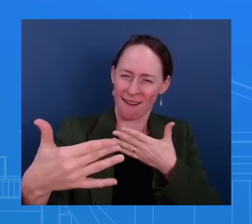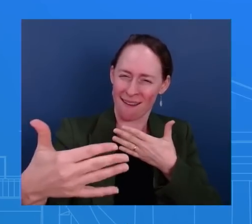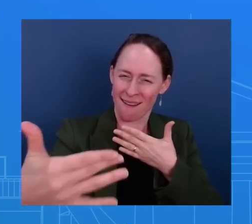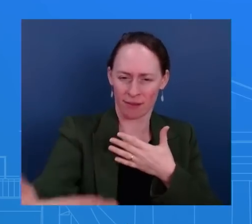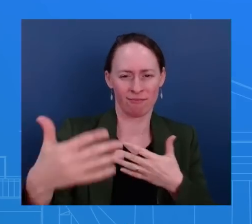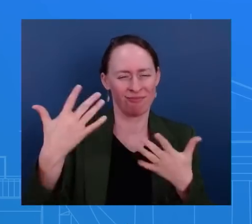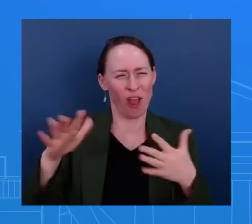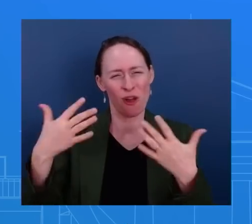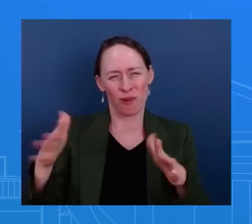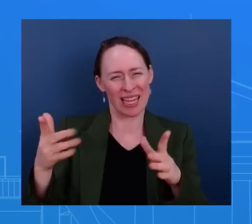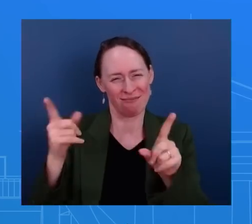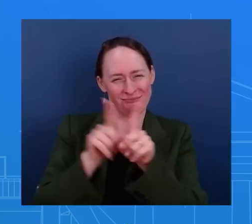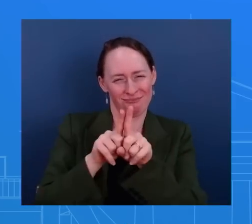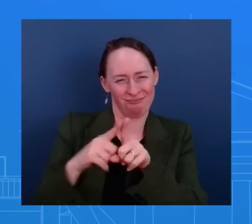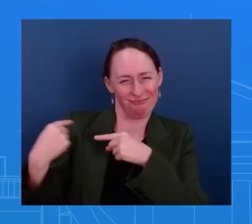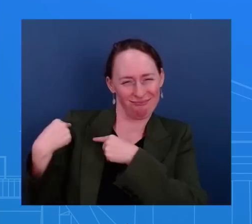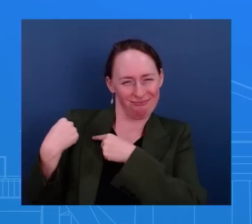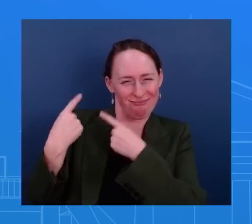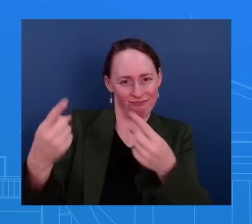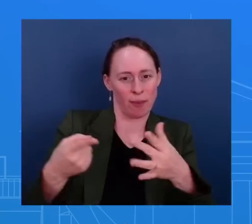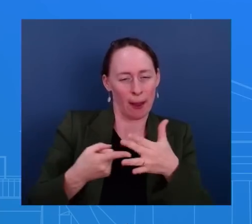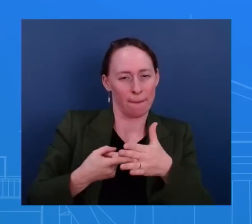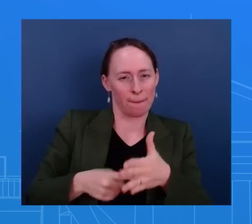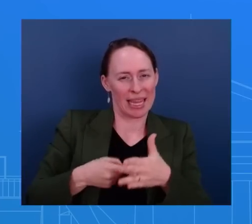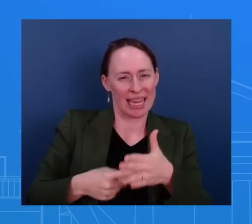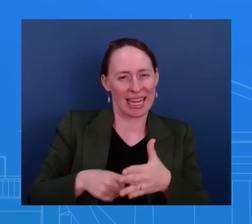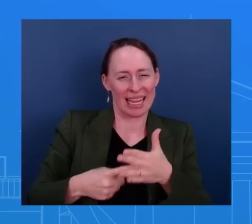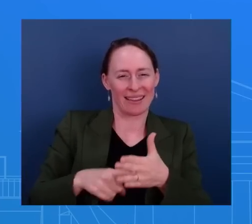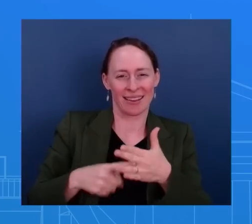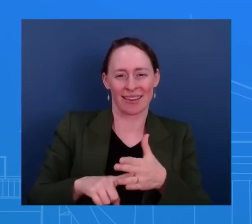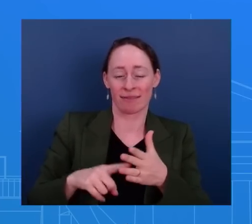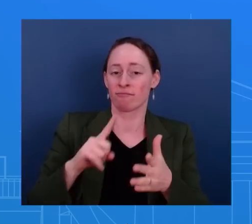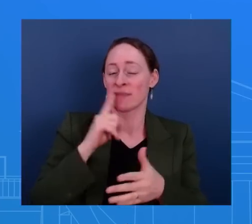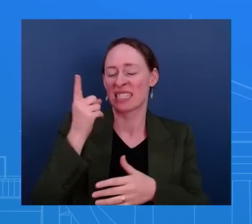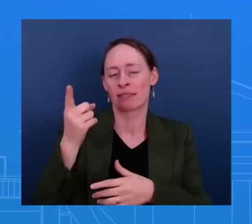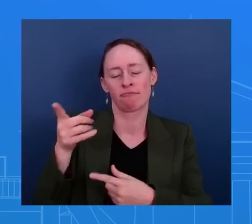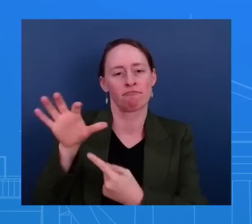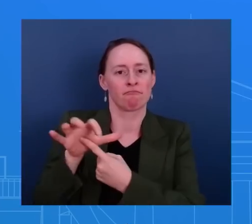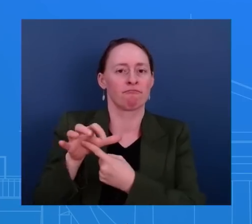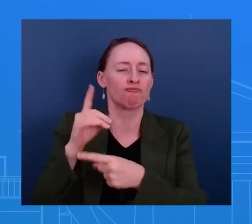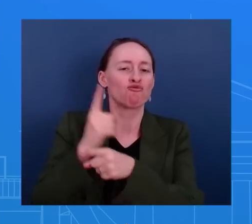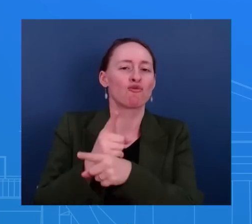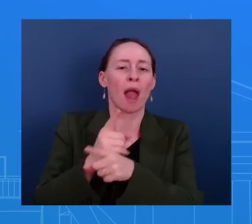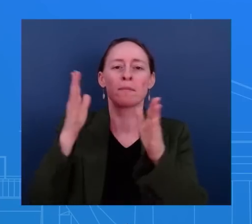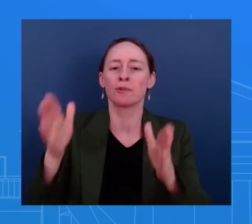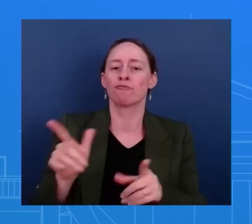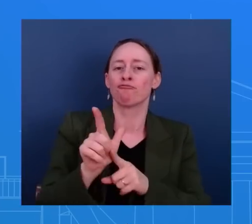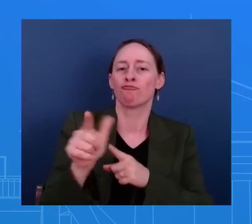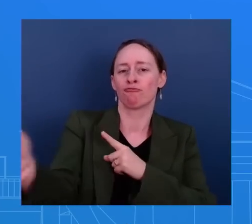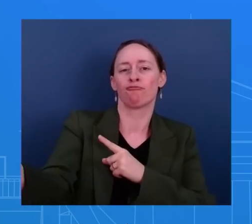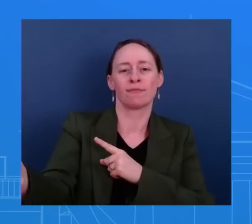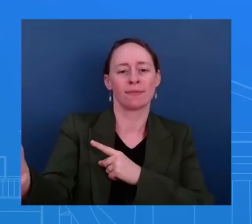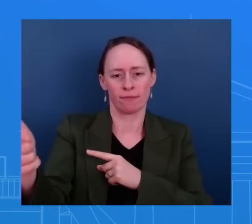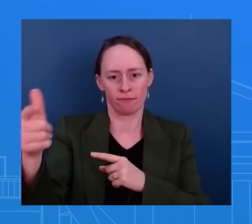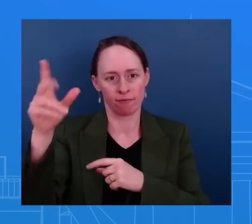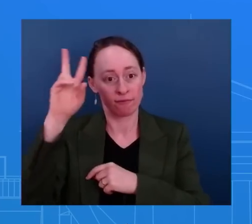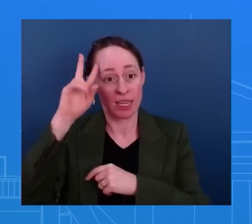And she was the best person to move forward. This is someone who's been a vice president for almost four years, a senator, attorney general.